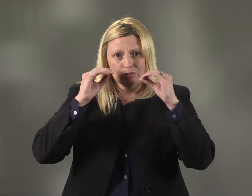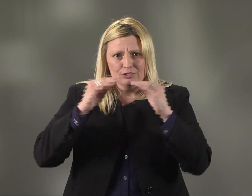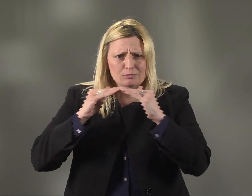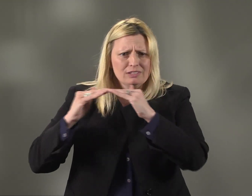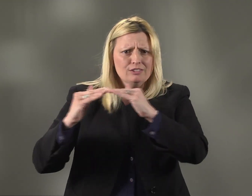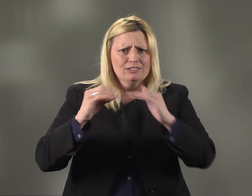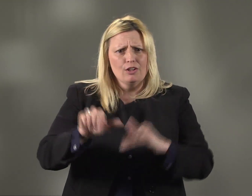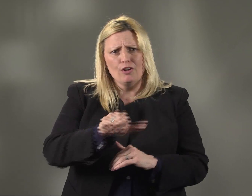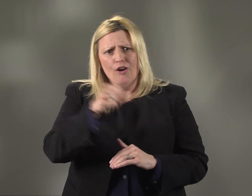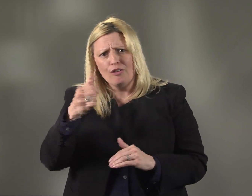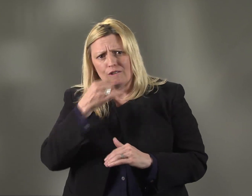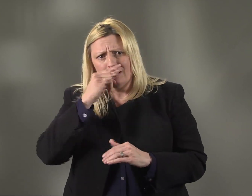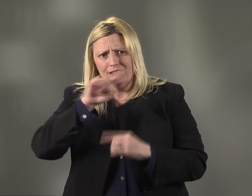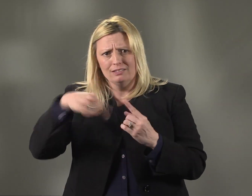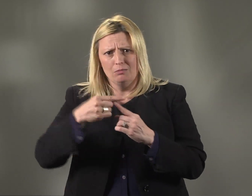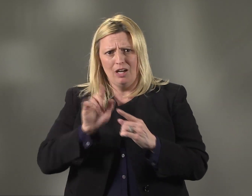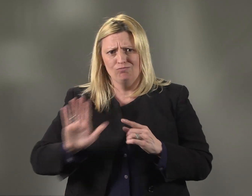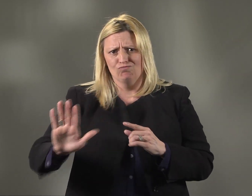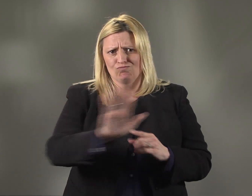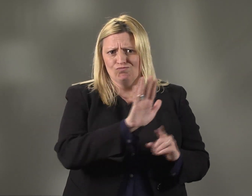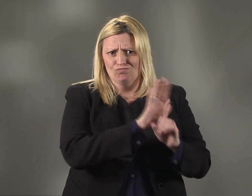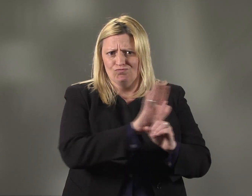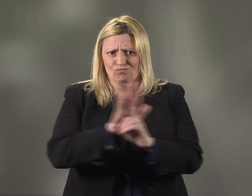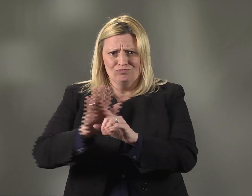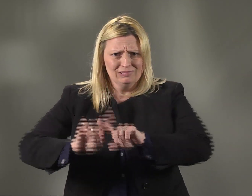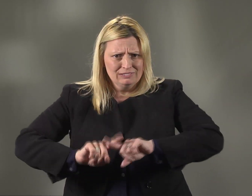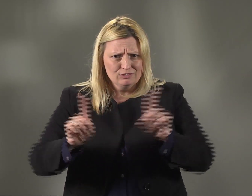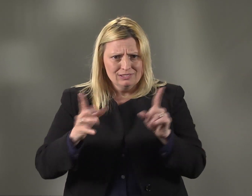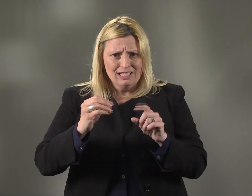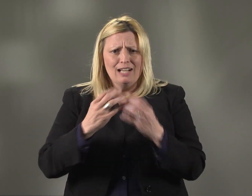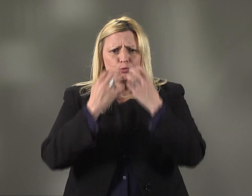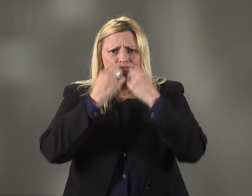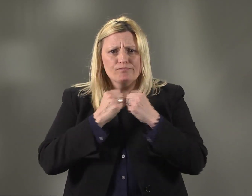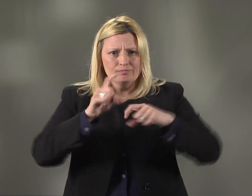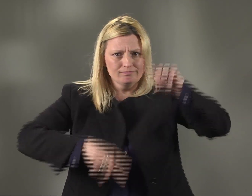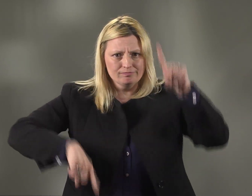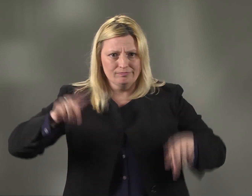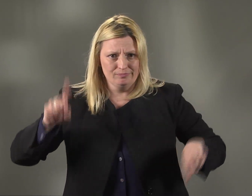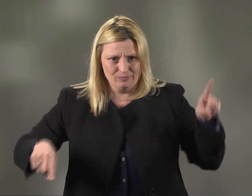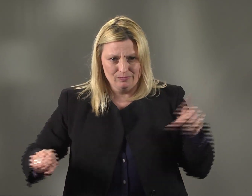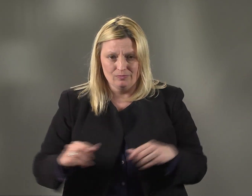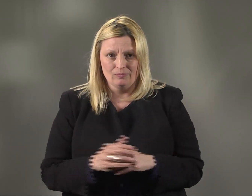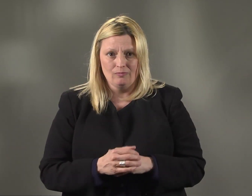Teachers need to teach peers and other kids about our differences and to value diversity.